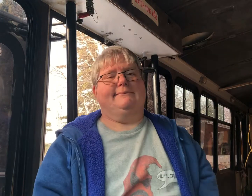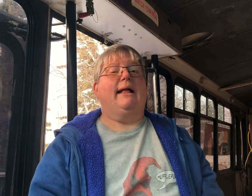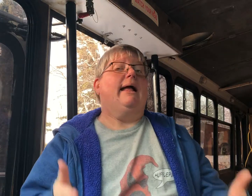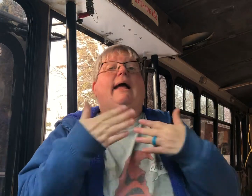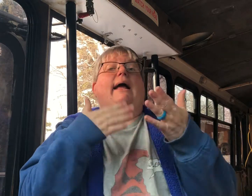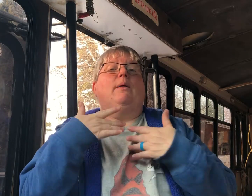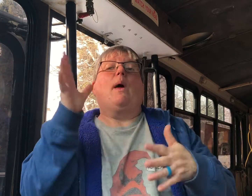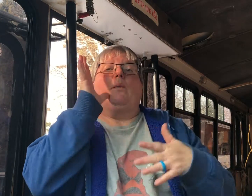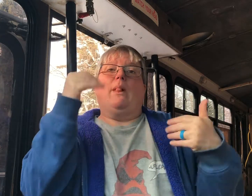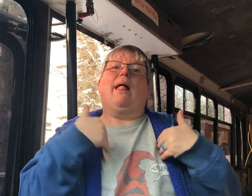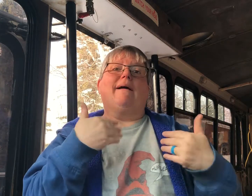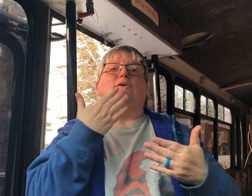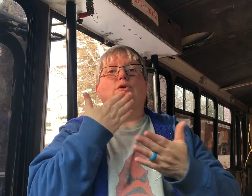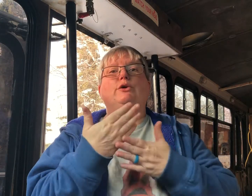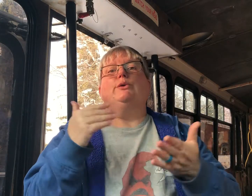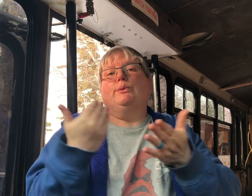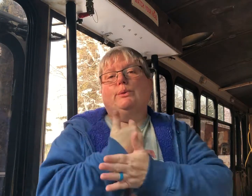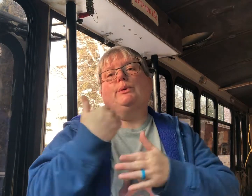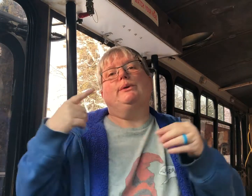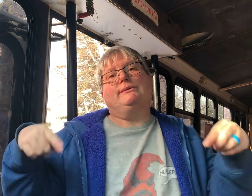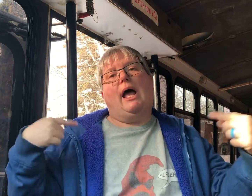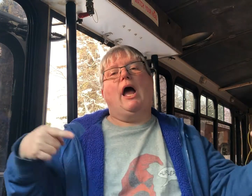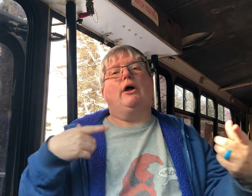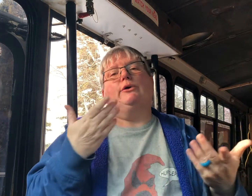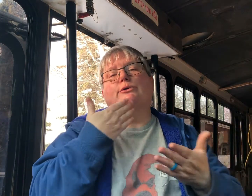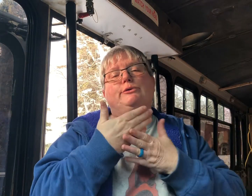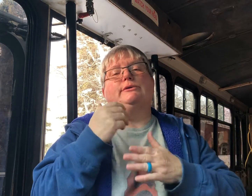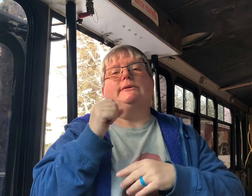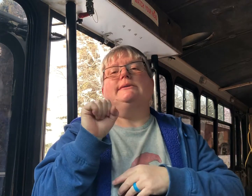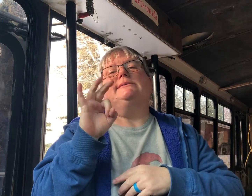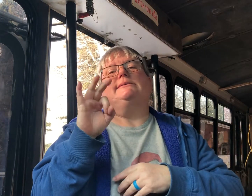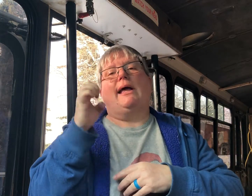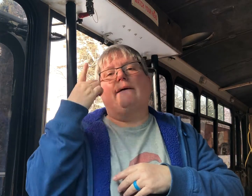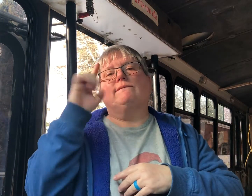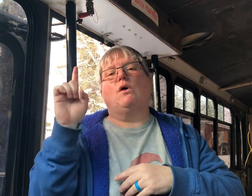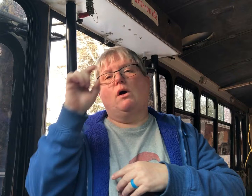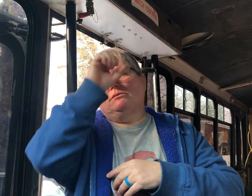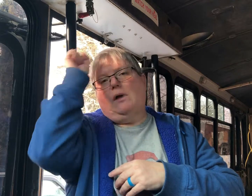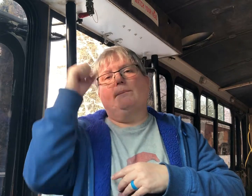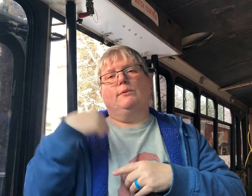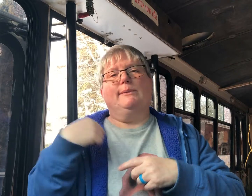*tsk* But anyway, we'll have some good new tires and that's good for safety for Summer and I as we